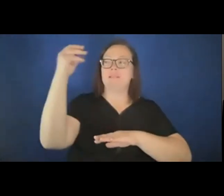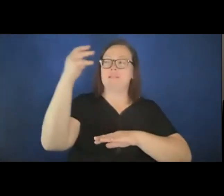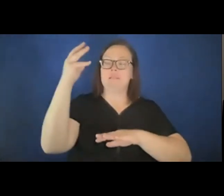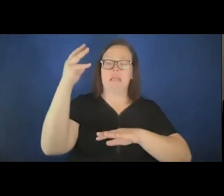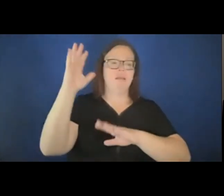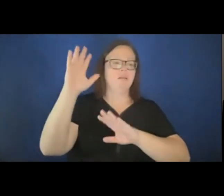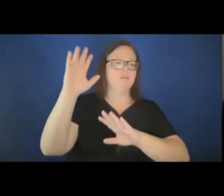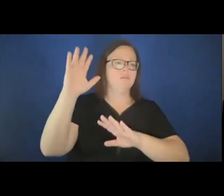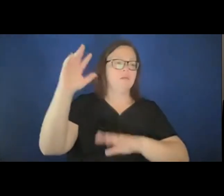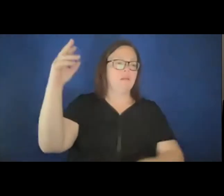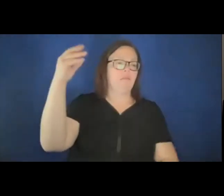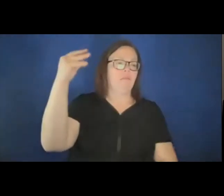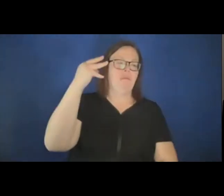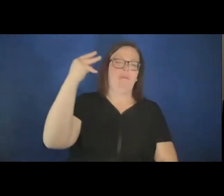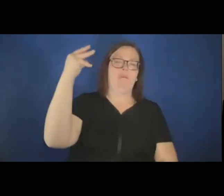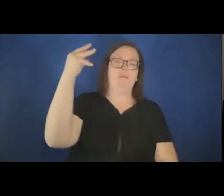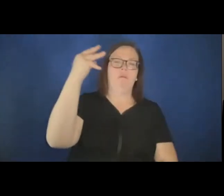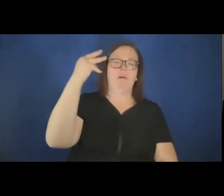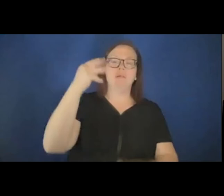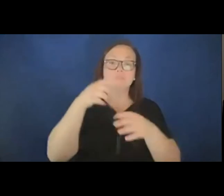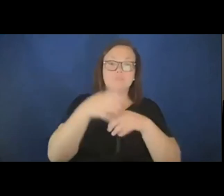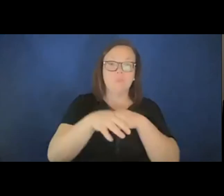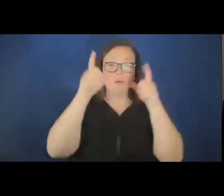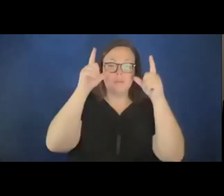It stares in my eyes, forcing me to close them